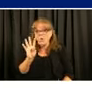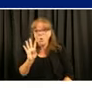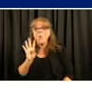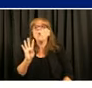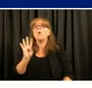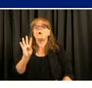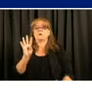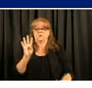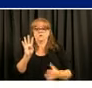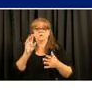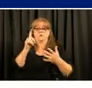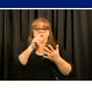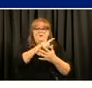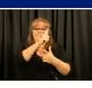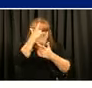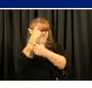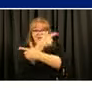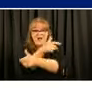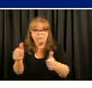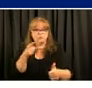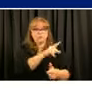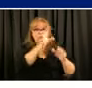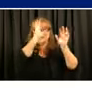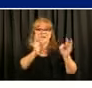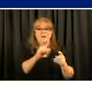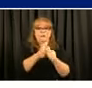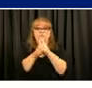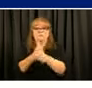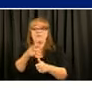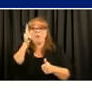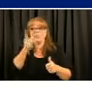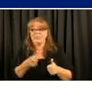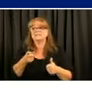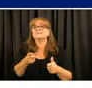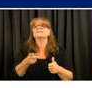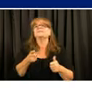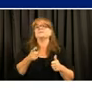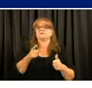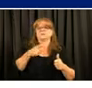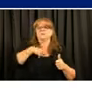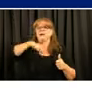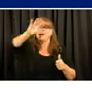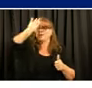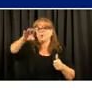at the state level we've really embraced local decision-making and believe that local communities